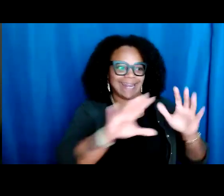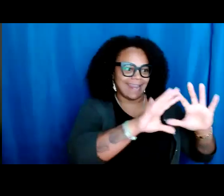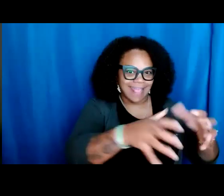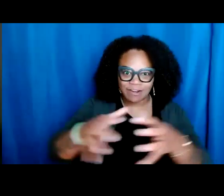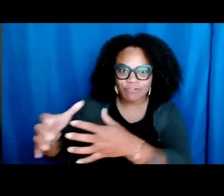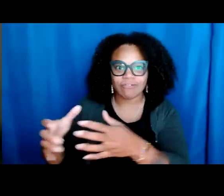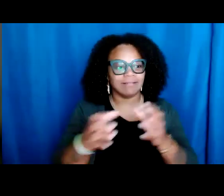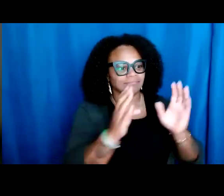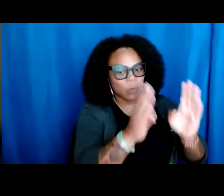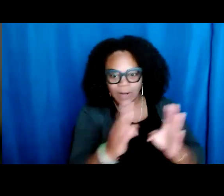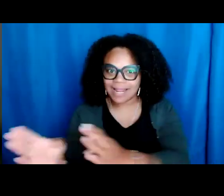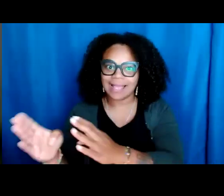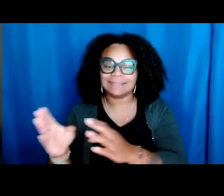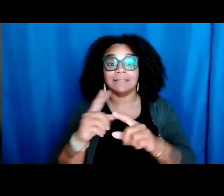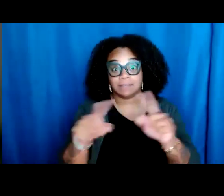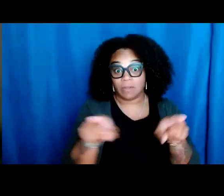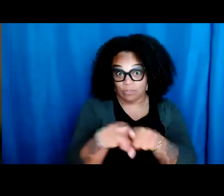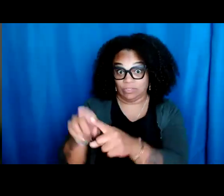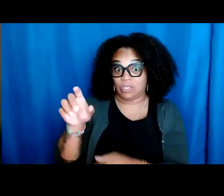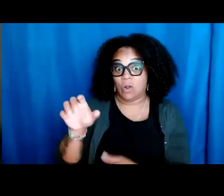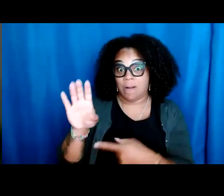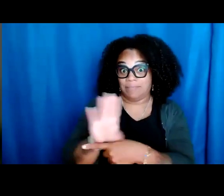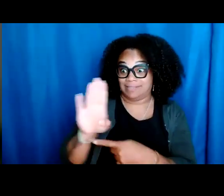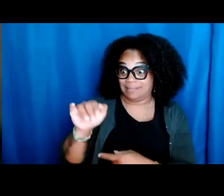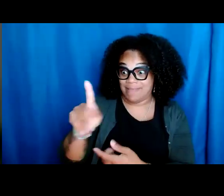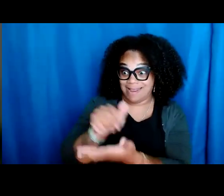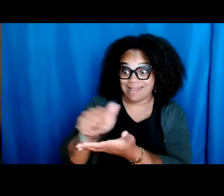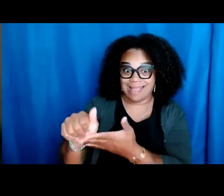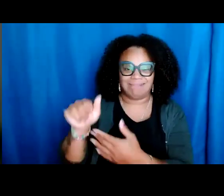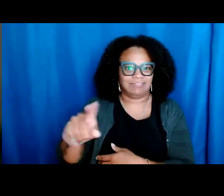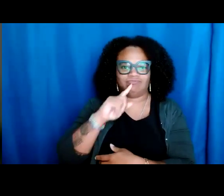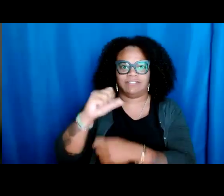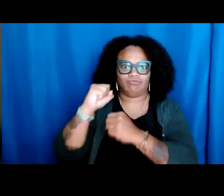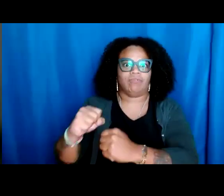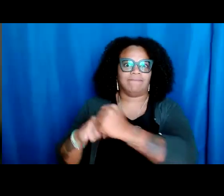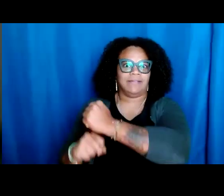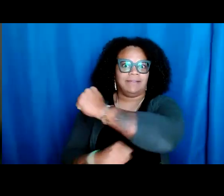is going to be the pillar of your financial infrastructure. It will help you track your